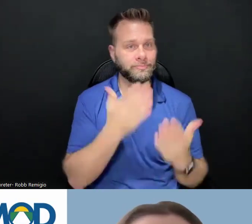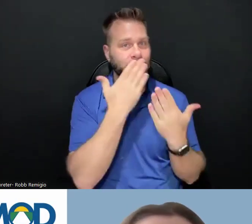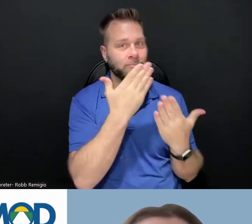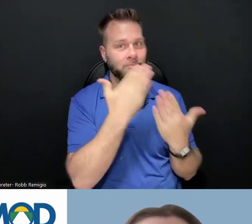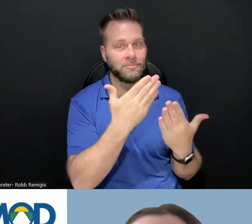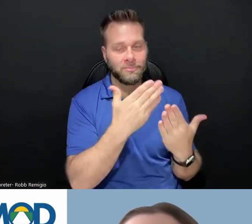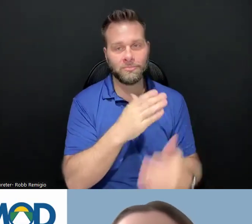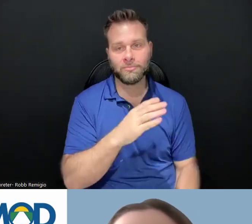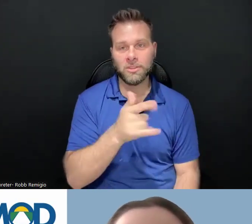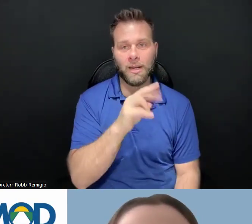Thank you,